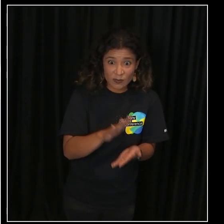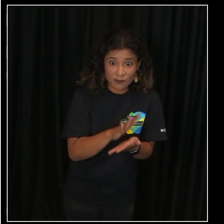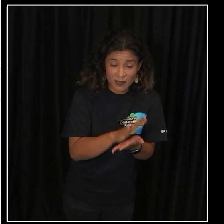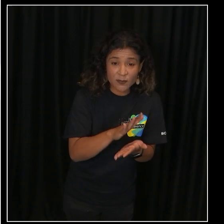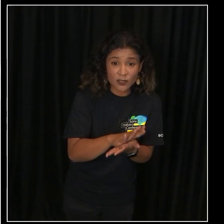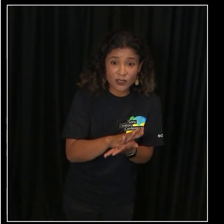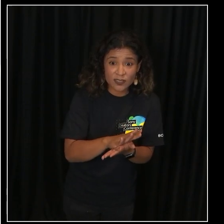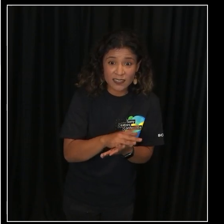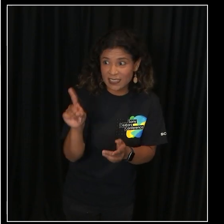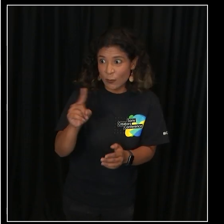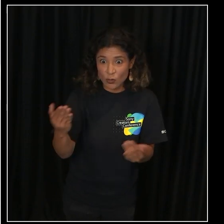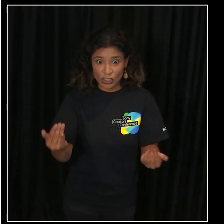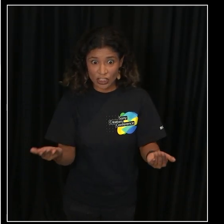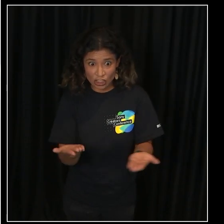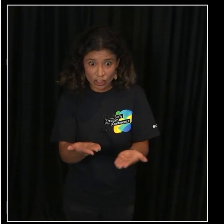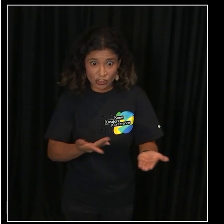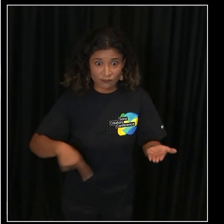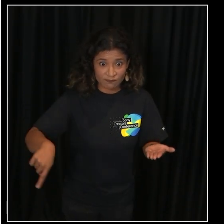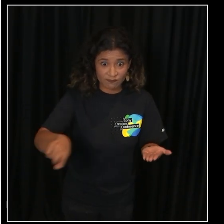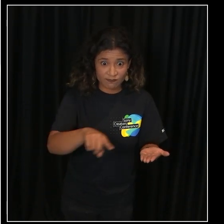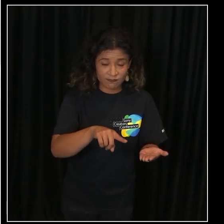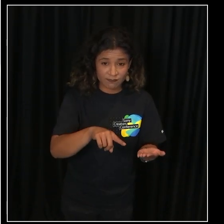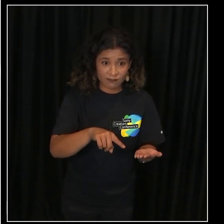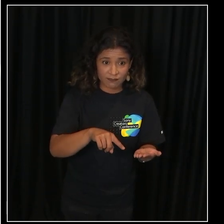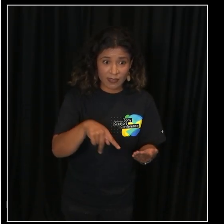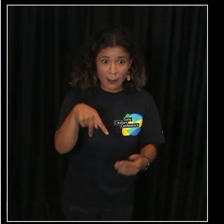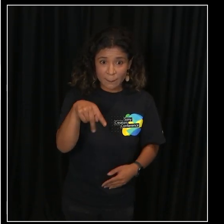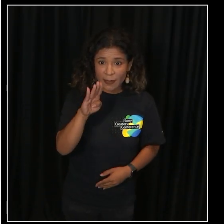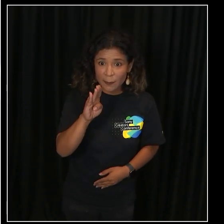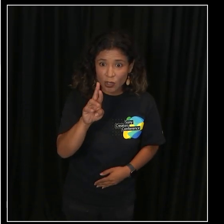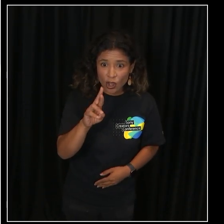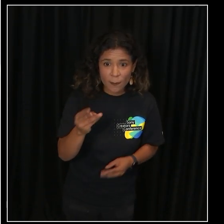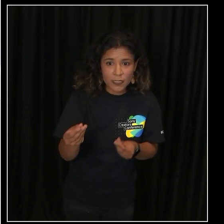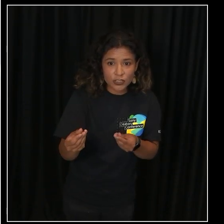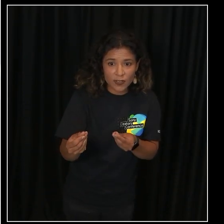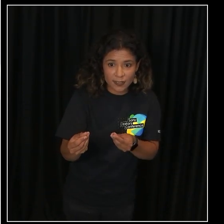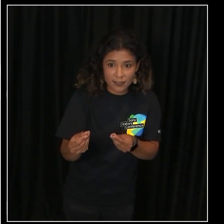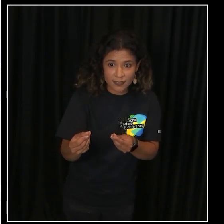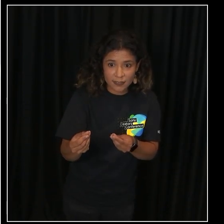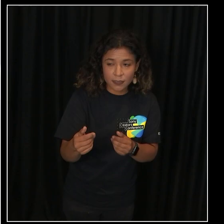somewhere here in this building. But PBR materials end up being very, very challenging.